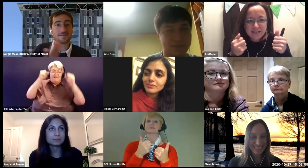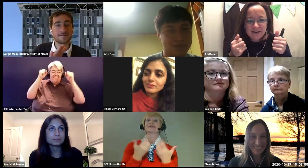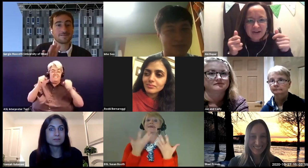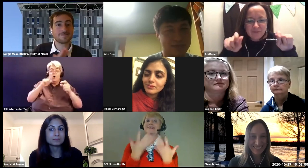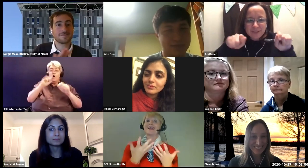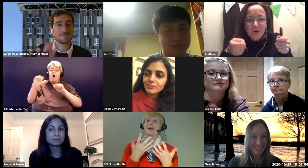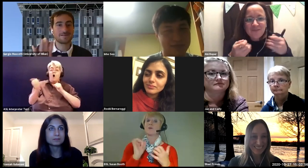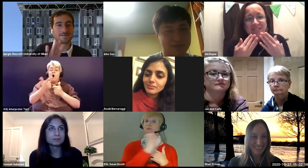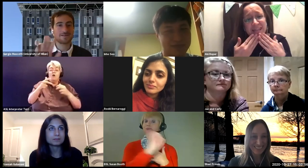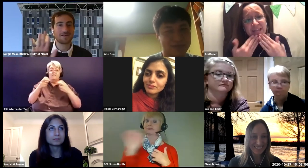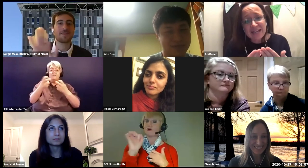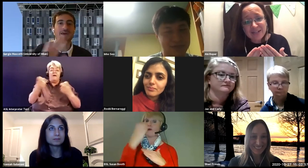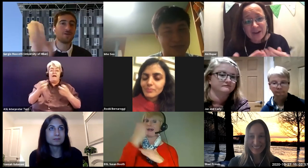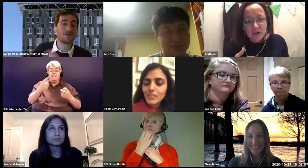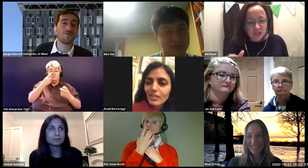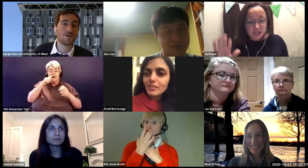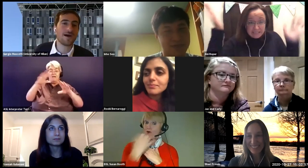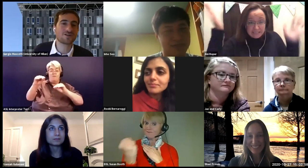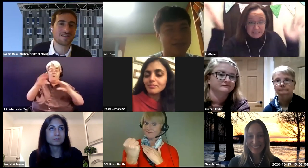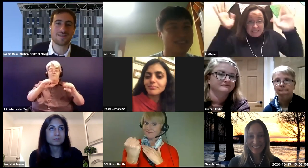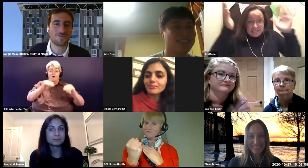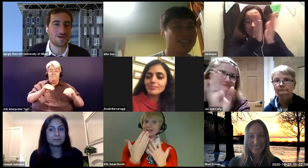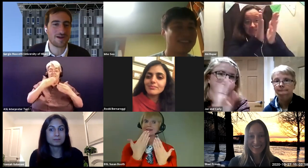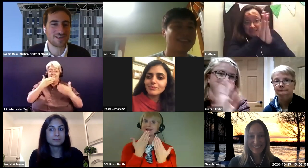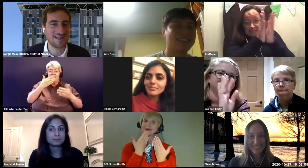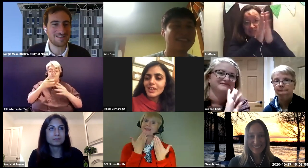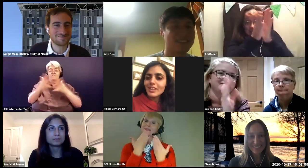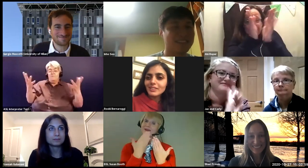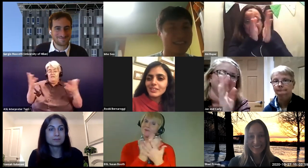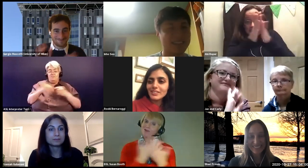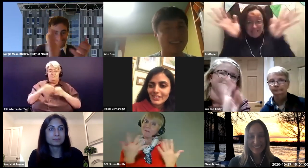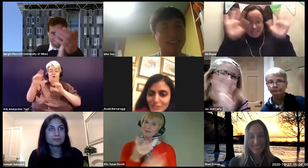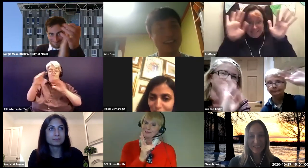turn your cameras off say thank you thank you very much thank you very much again thank you so much